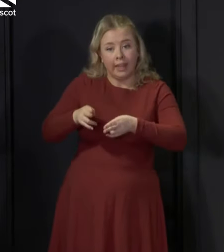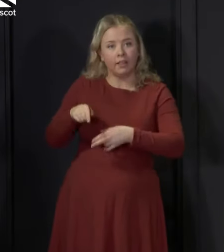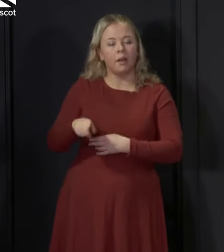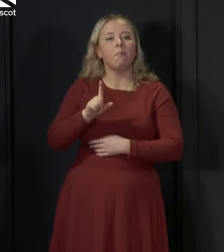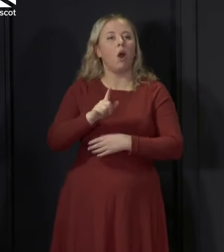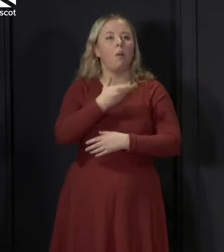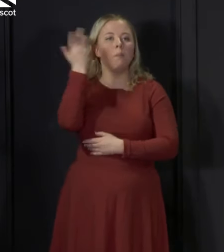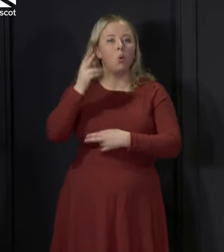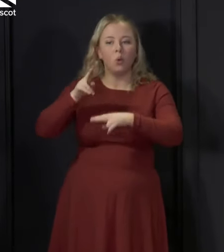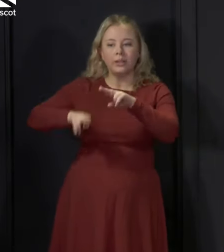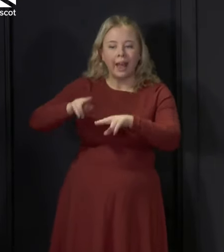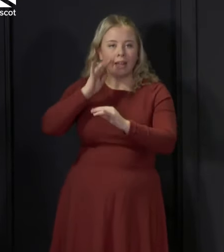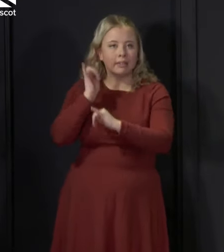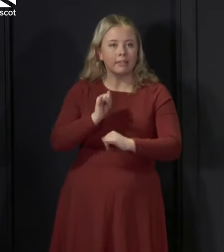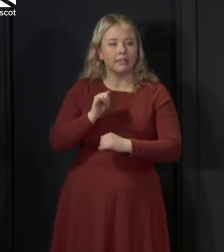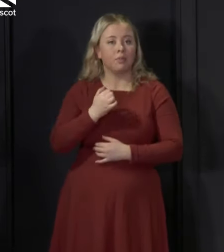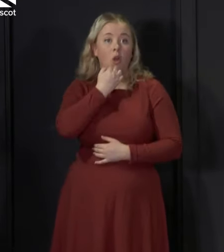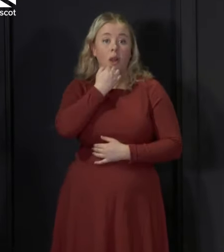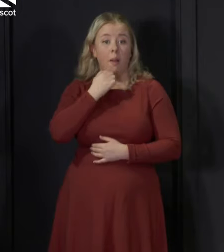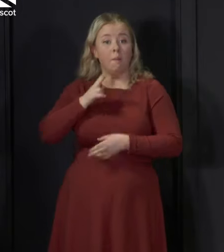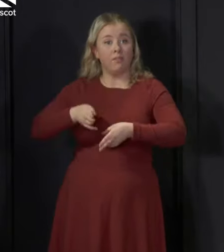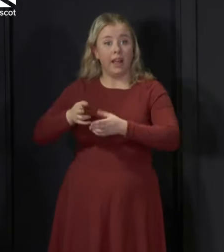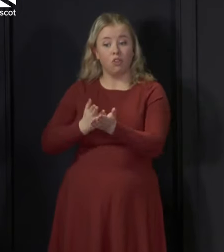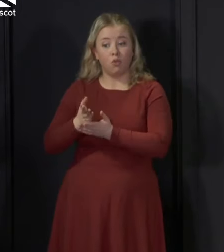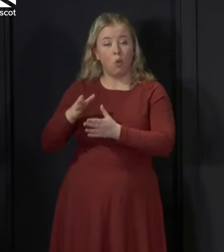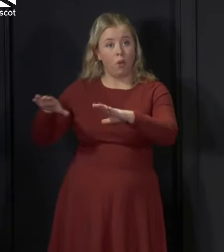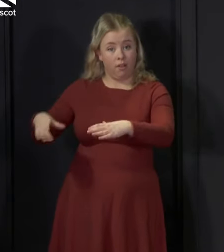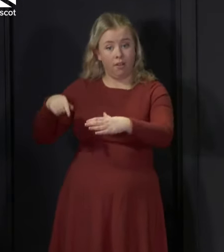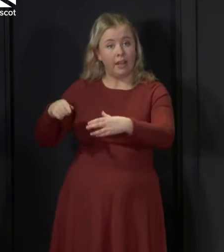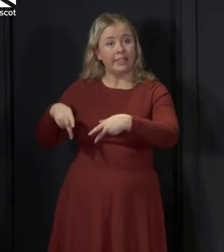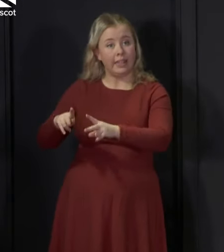The number of deaths covered under this reporting system is therefore larger than under the